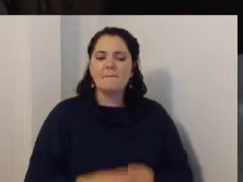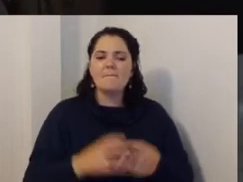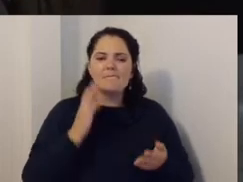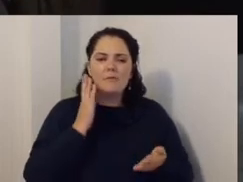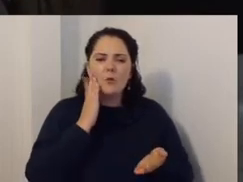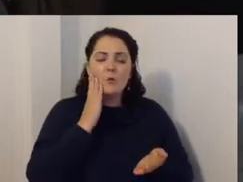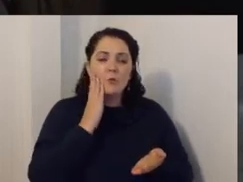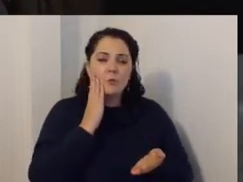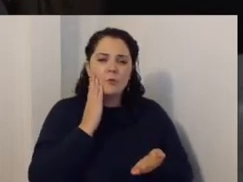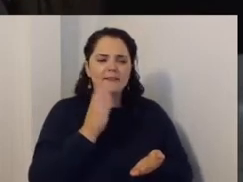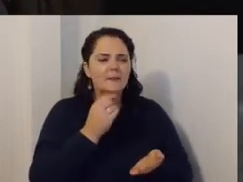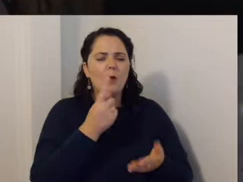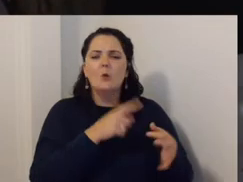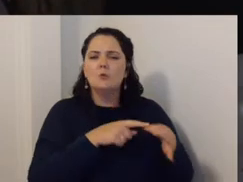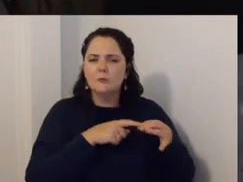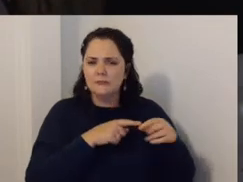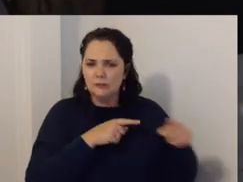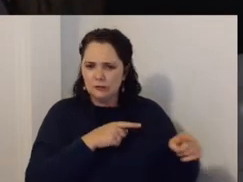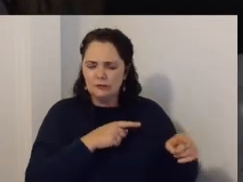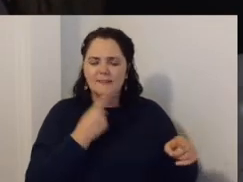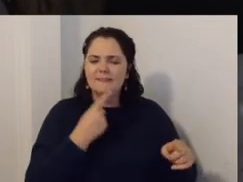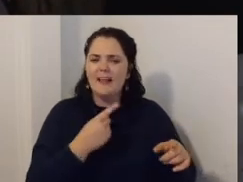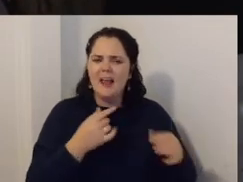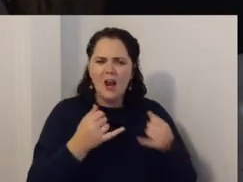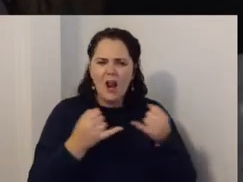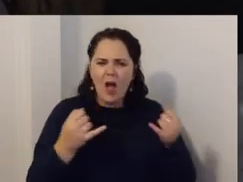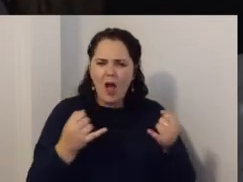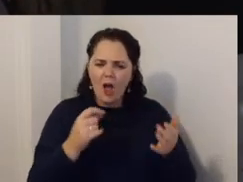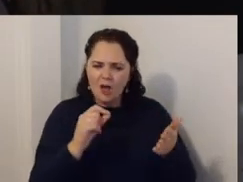when you do your- So somebody was saying that their lines aren't showing up as that nice light